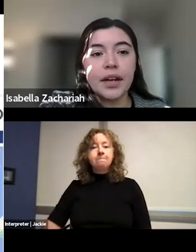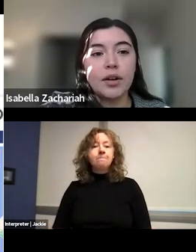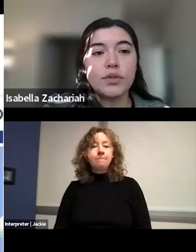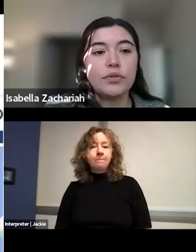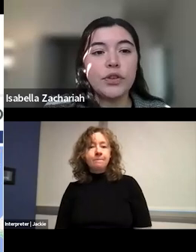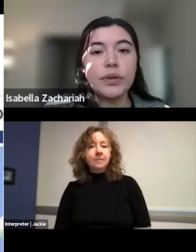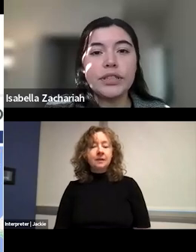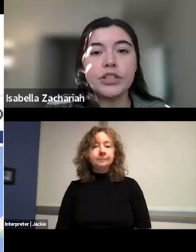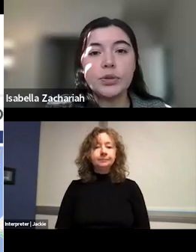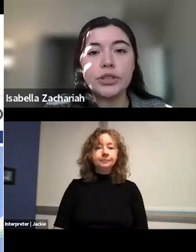Isabella Zachariah: Next slide, please.